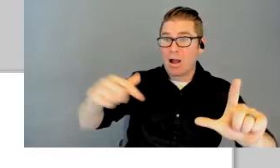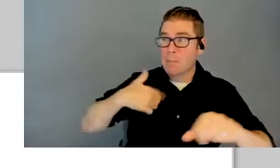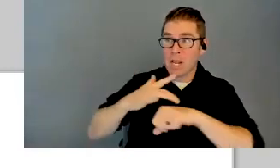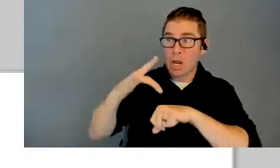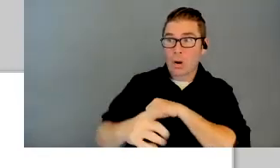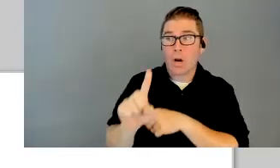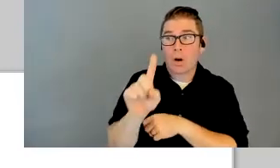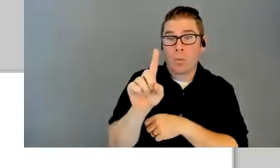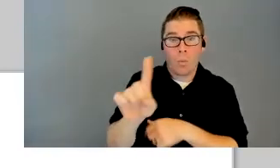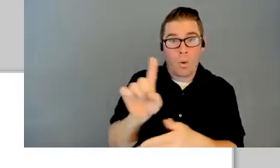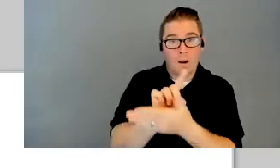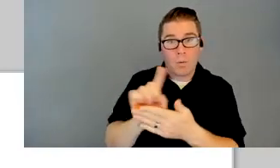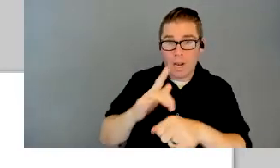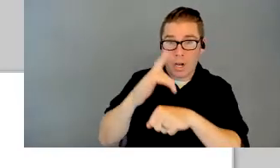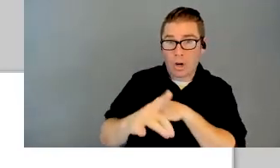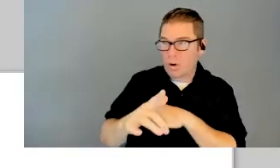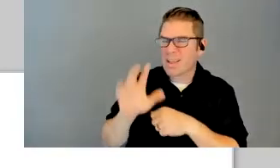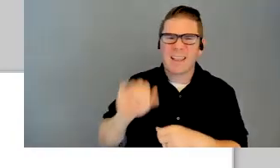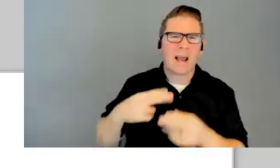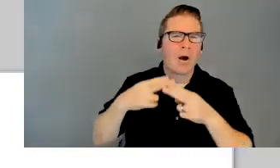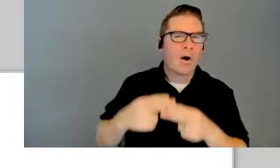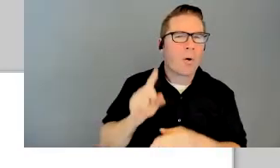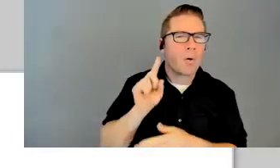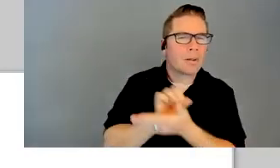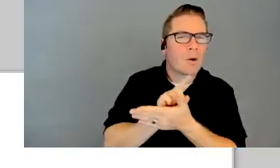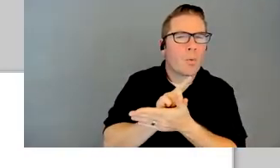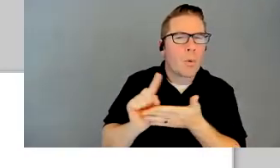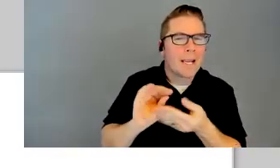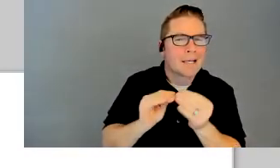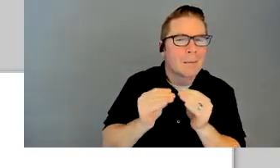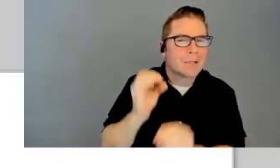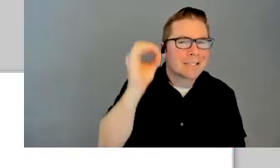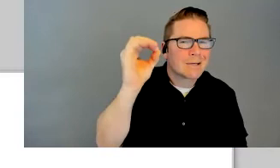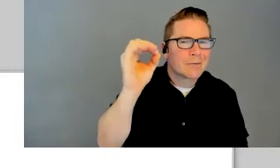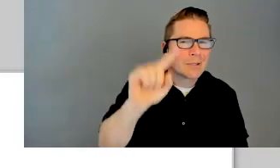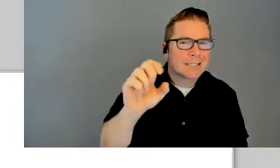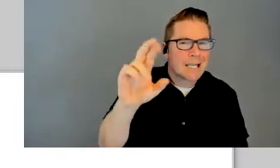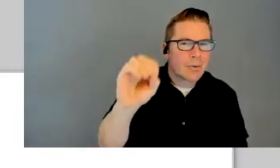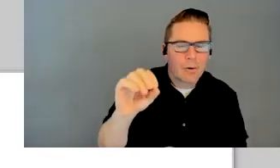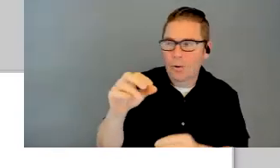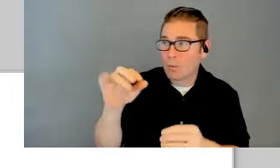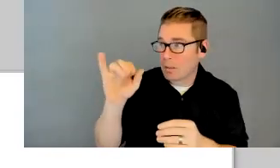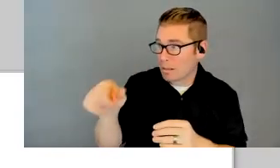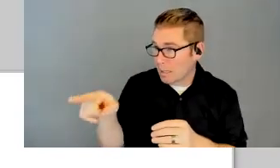and just publish the canvas. You can get familiar with it. Once they get into the canvas, they log in a week early